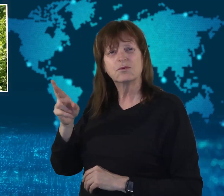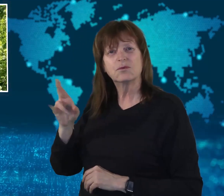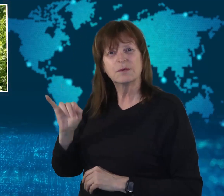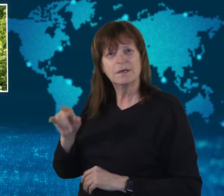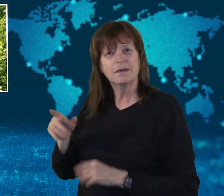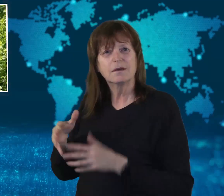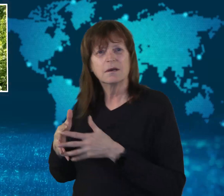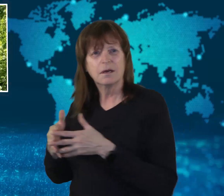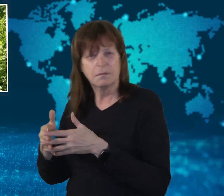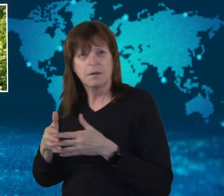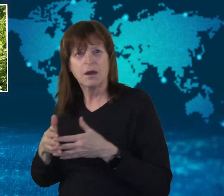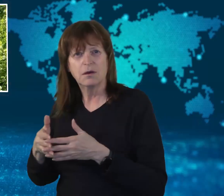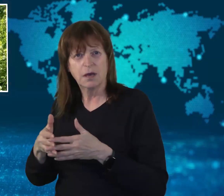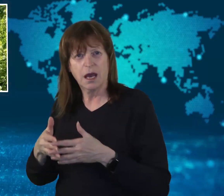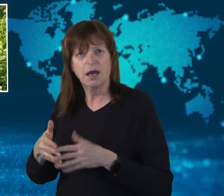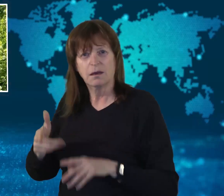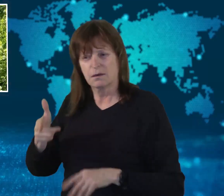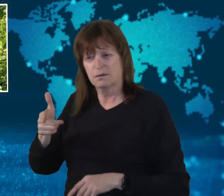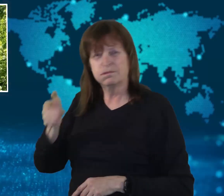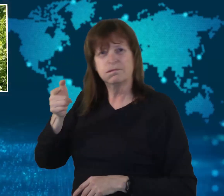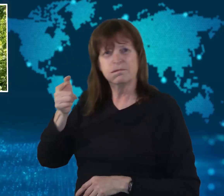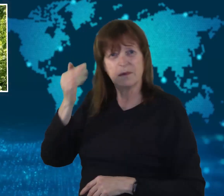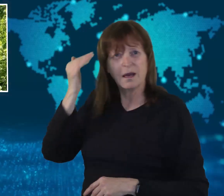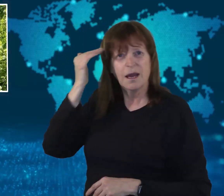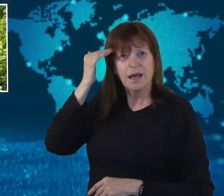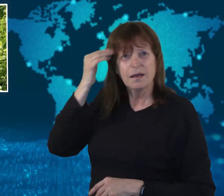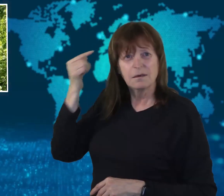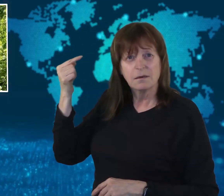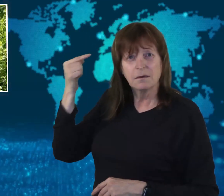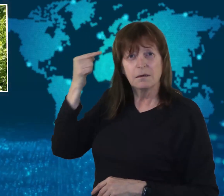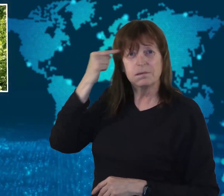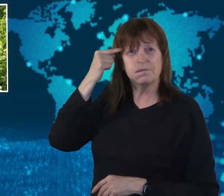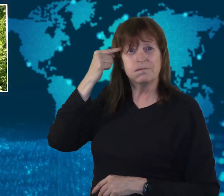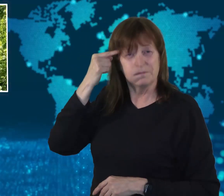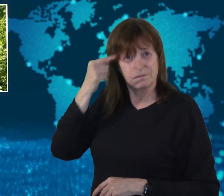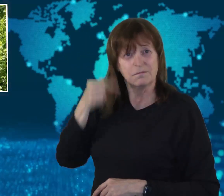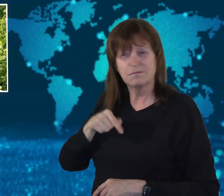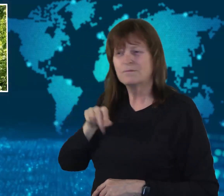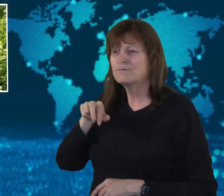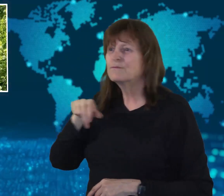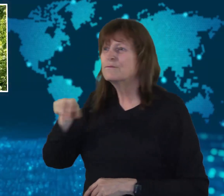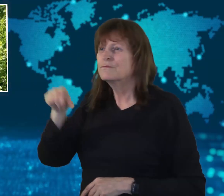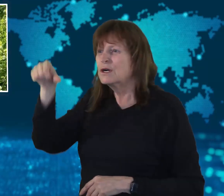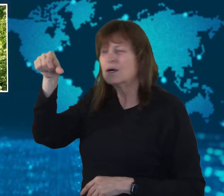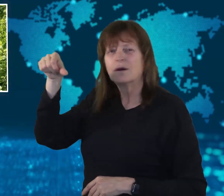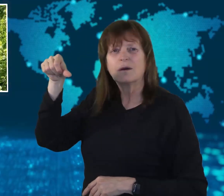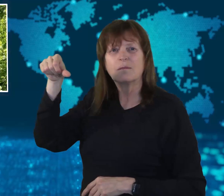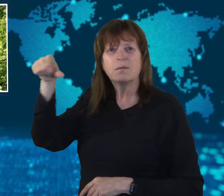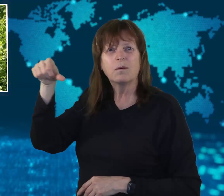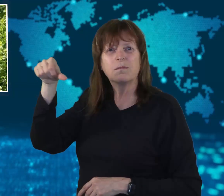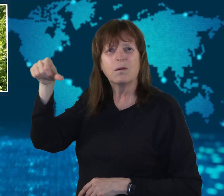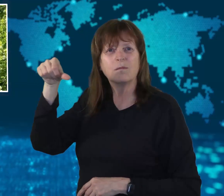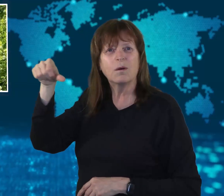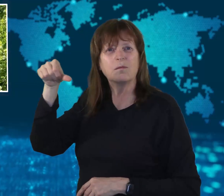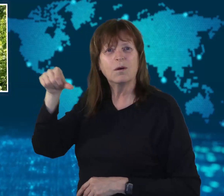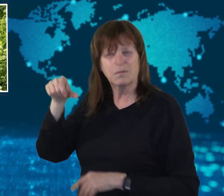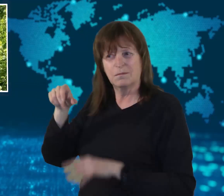the doorbell at the wrong address.